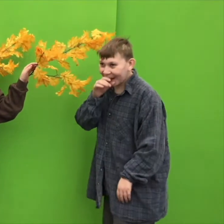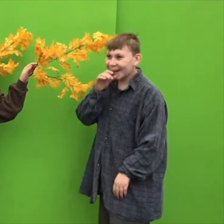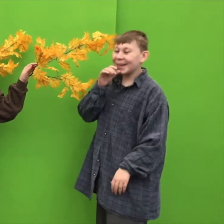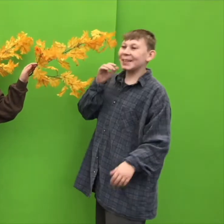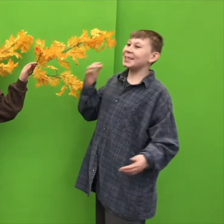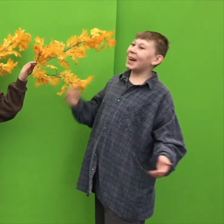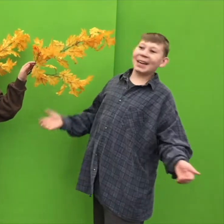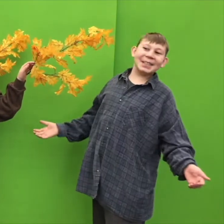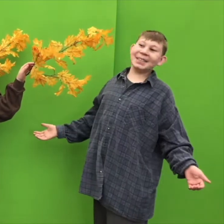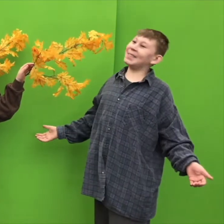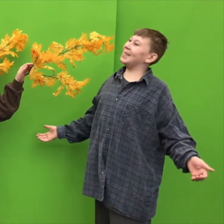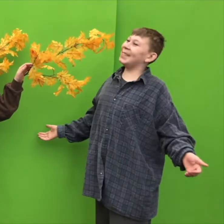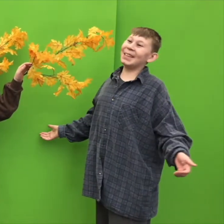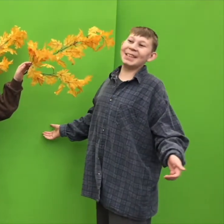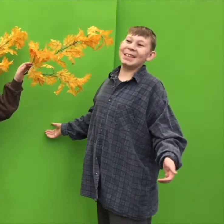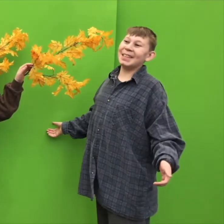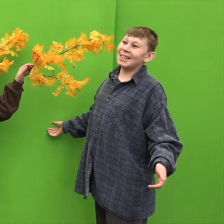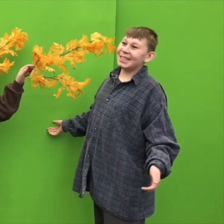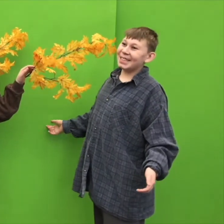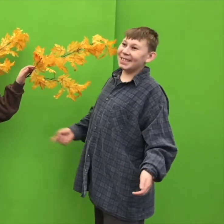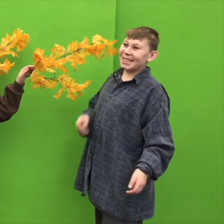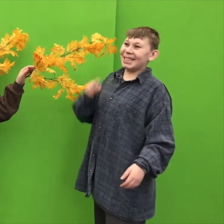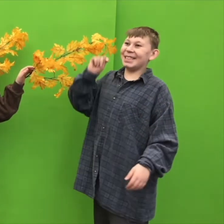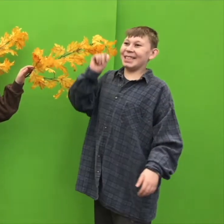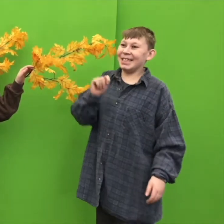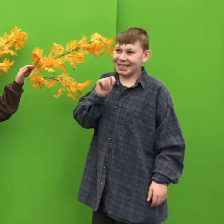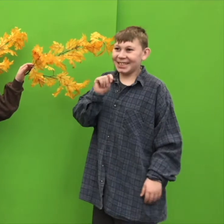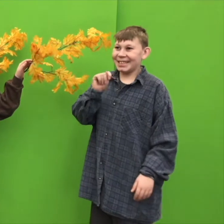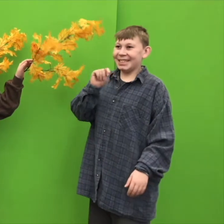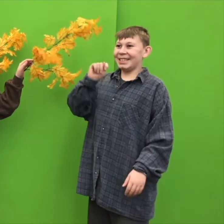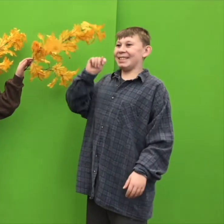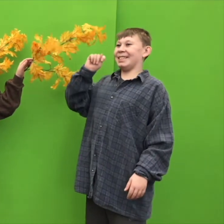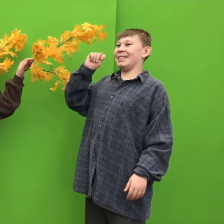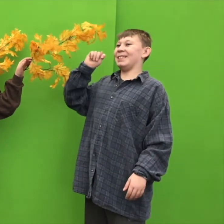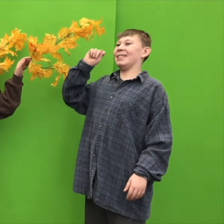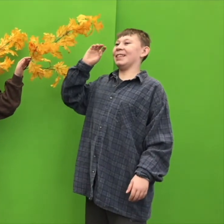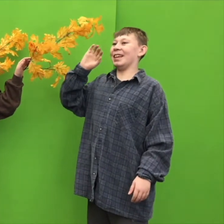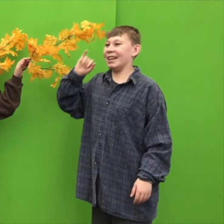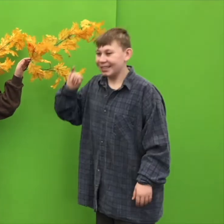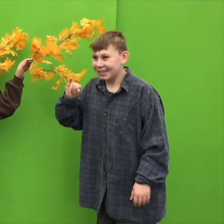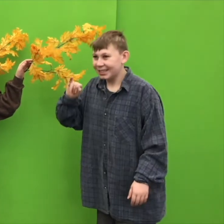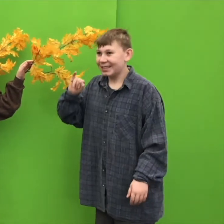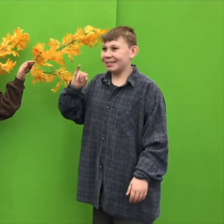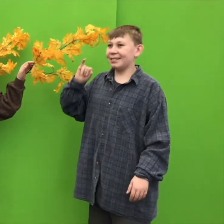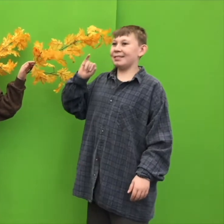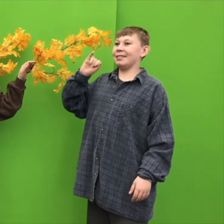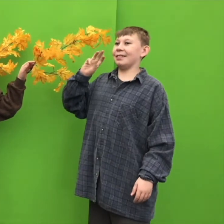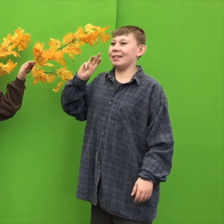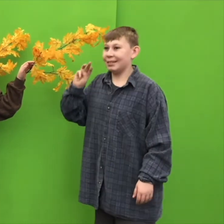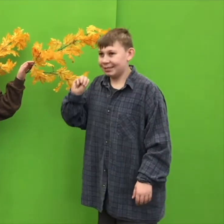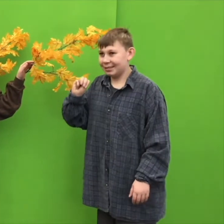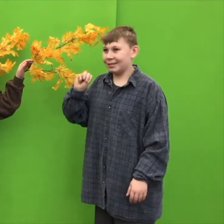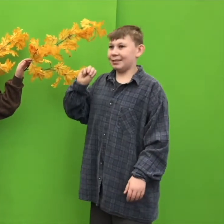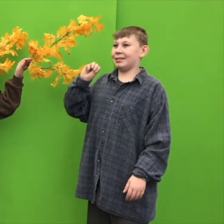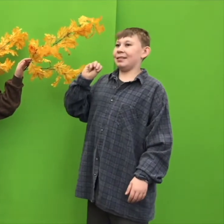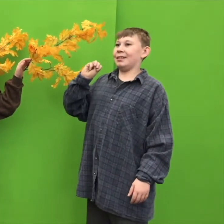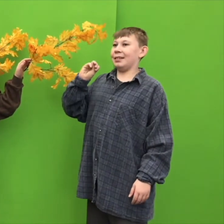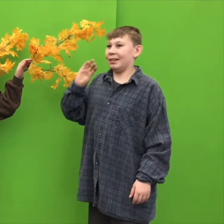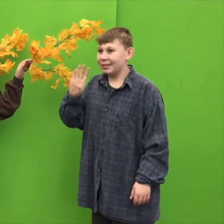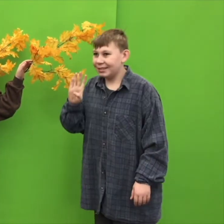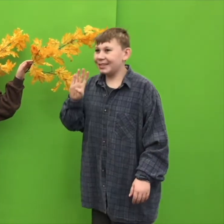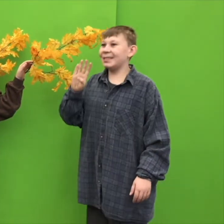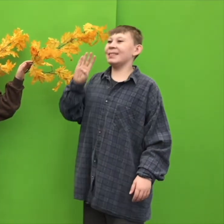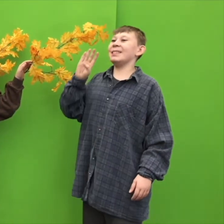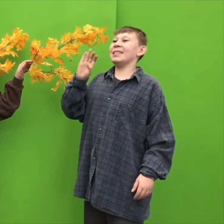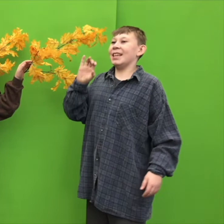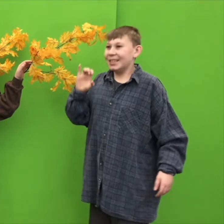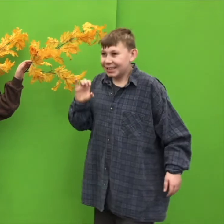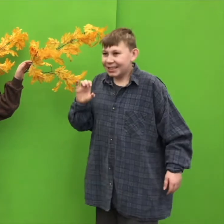timber nothing's happening oh maybe i need to fingerspell it in sign language t i m b